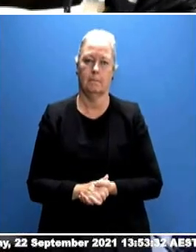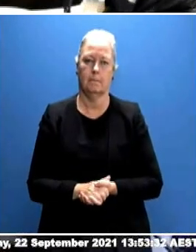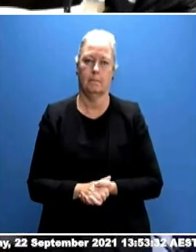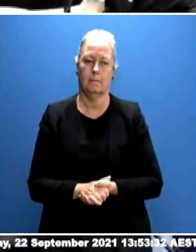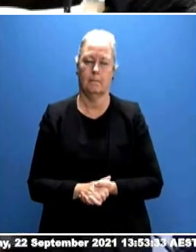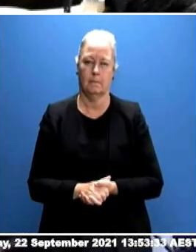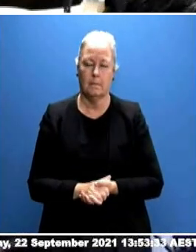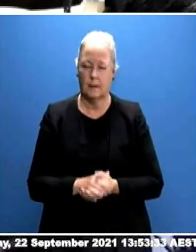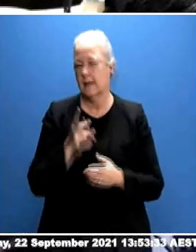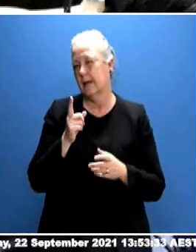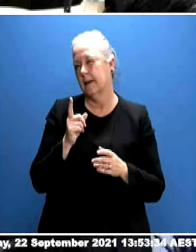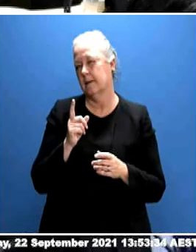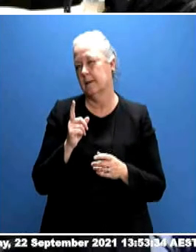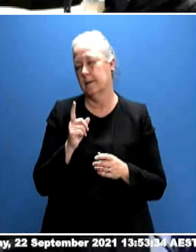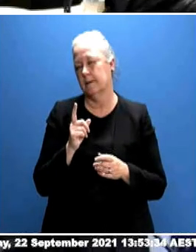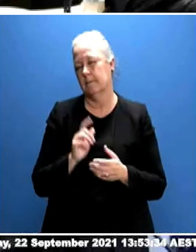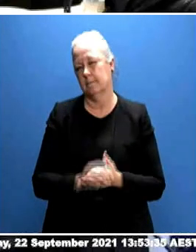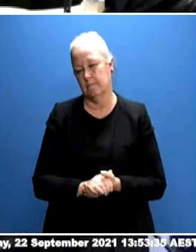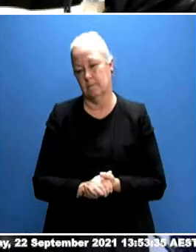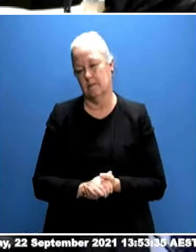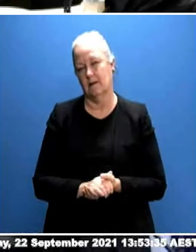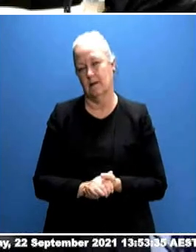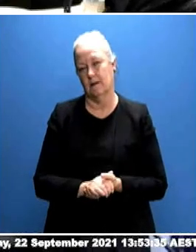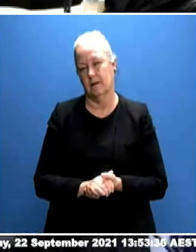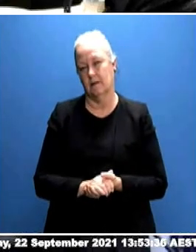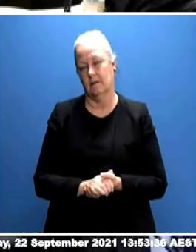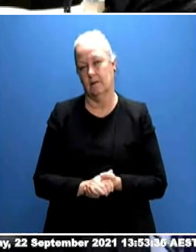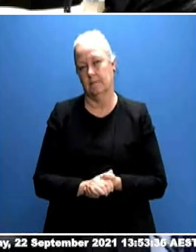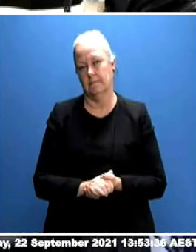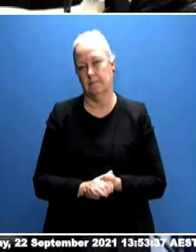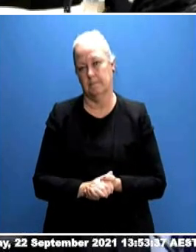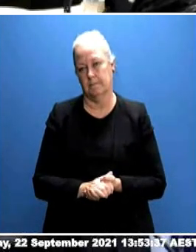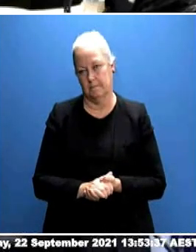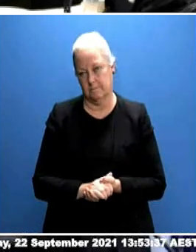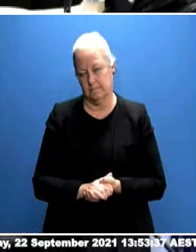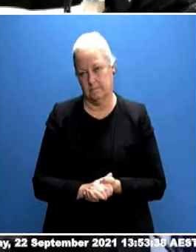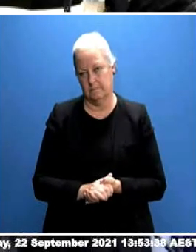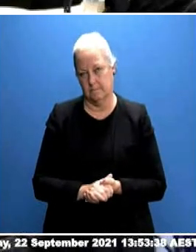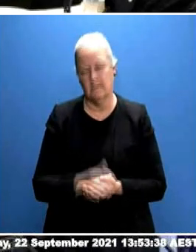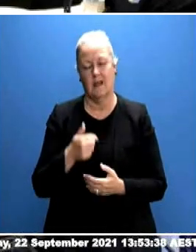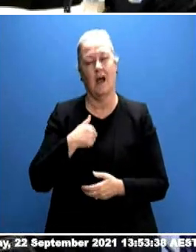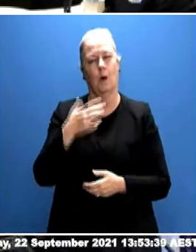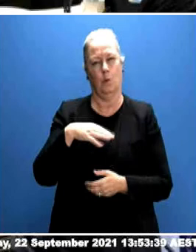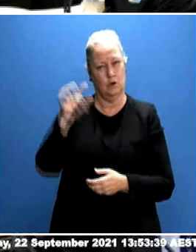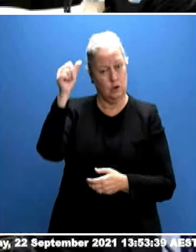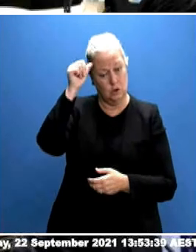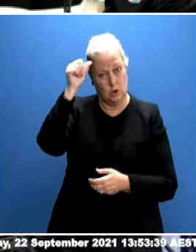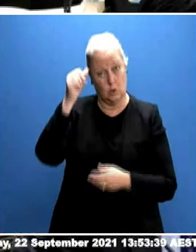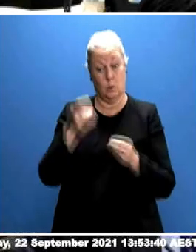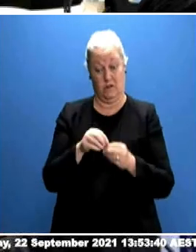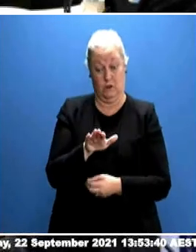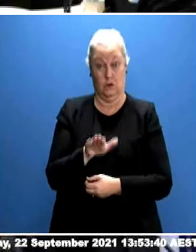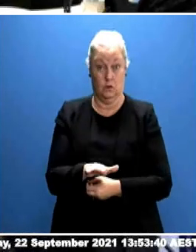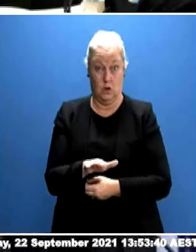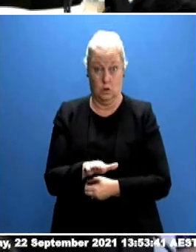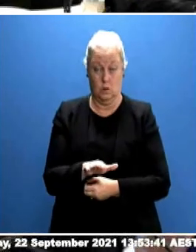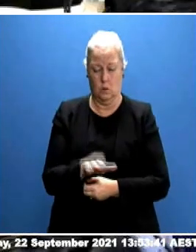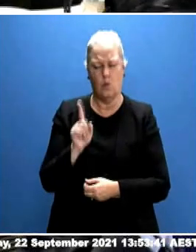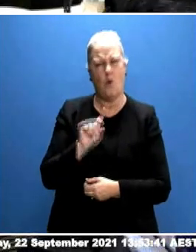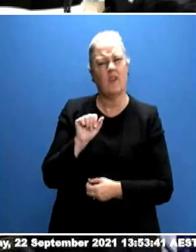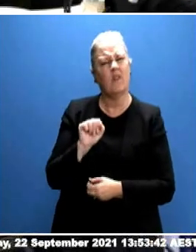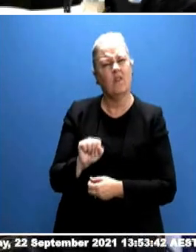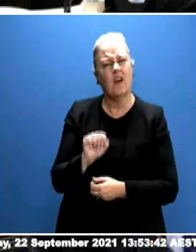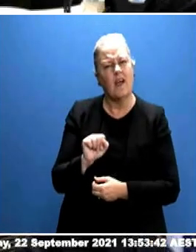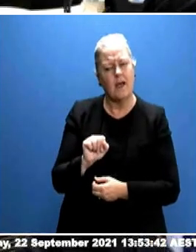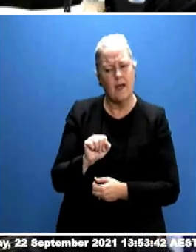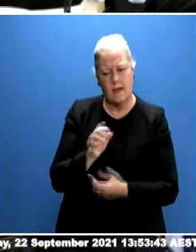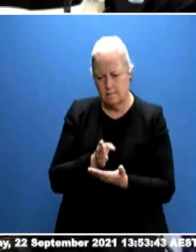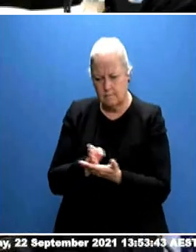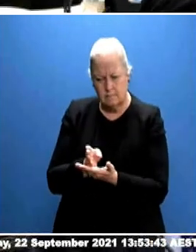If we can go to the pathways by which a child can enter that system